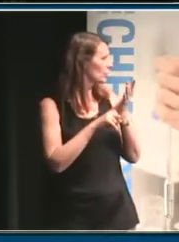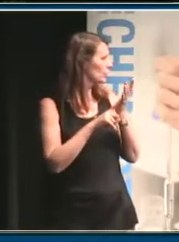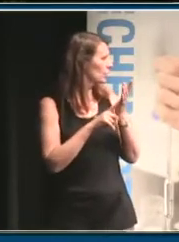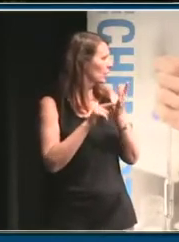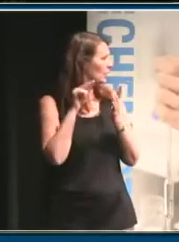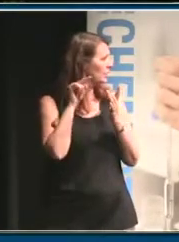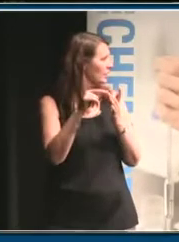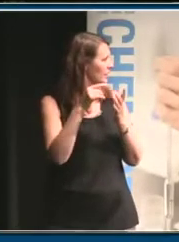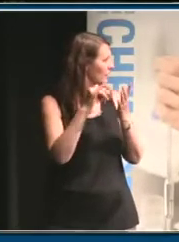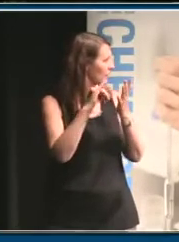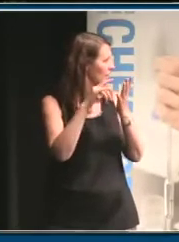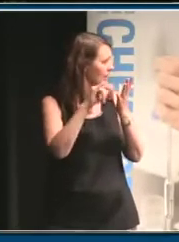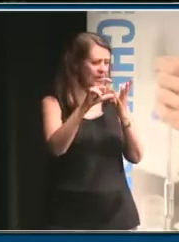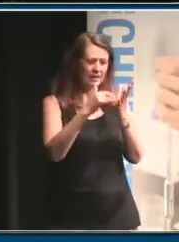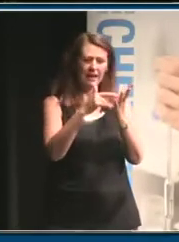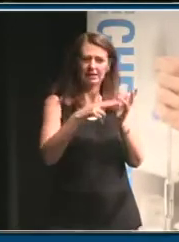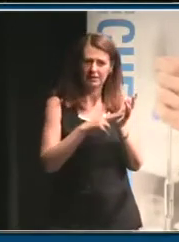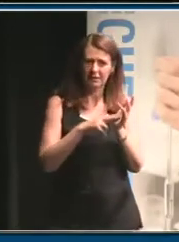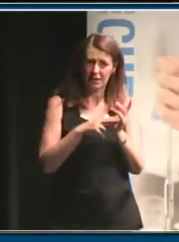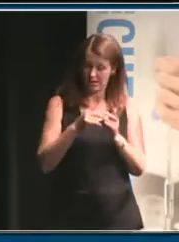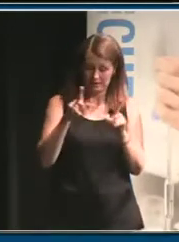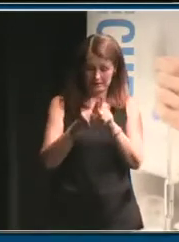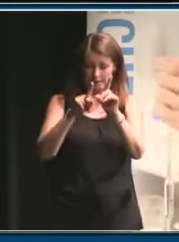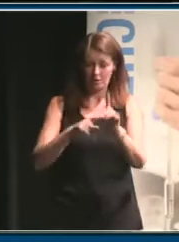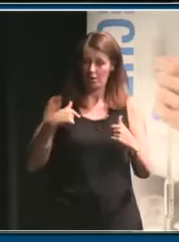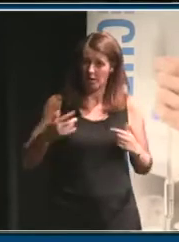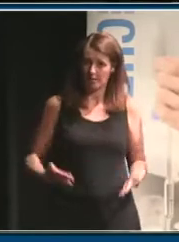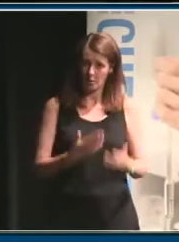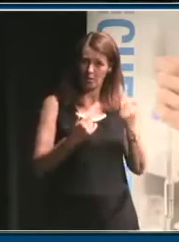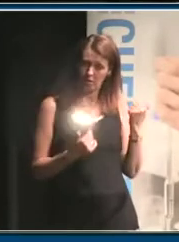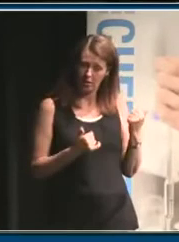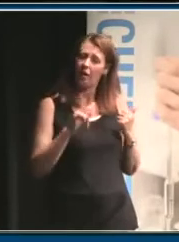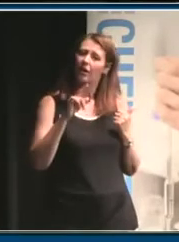of the modern environmental movement, the year I was born and all of a sudden things change.